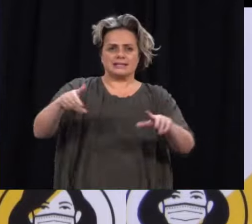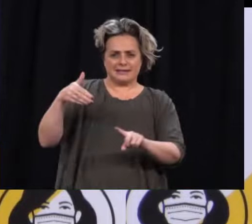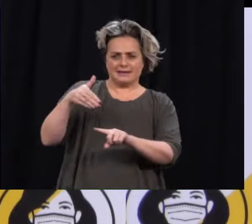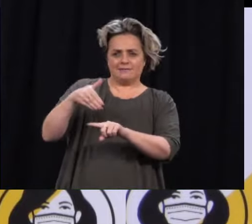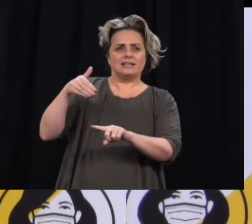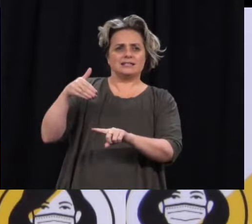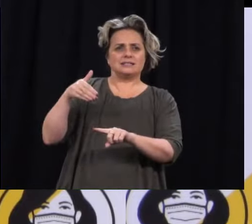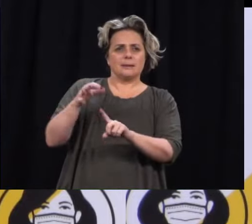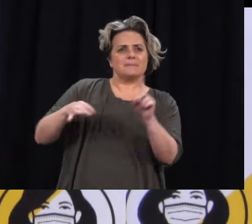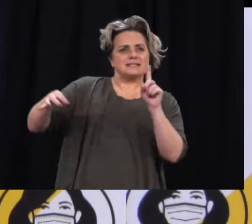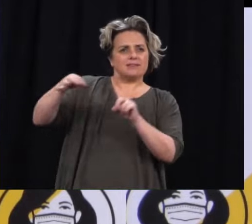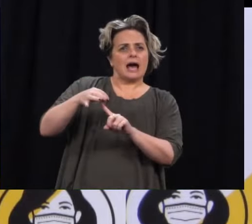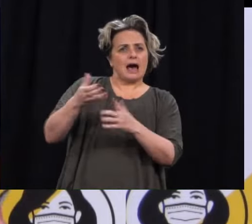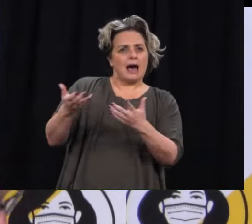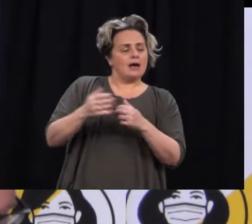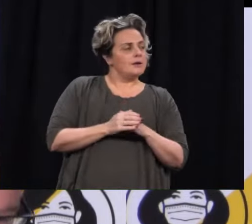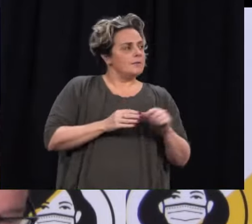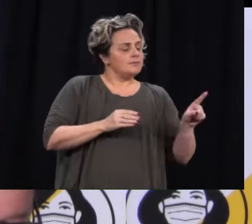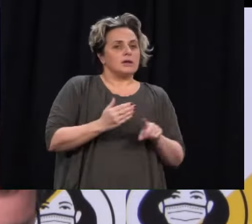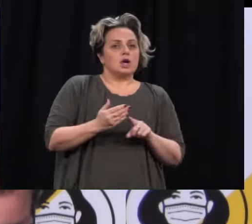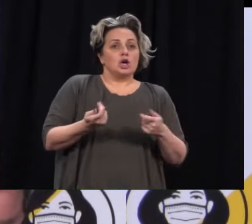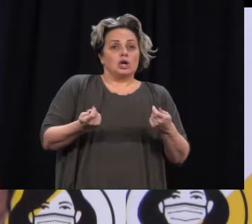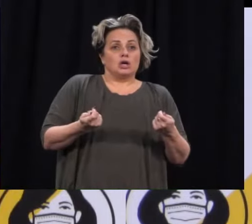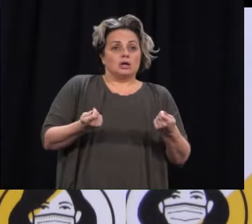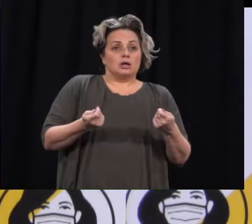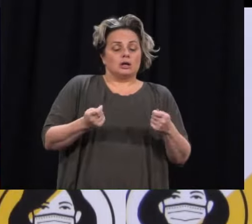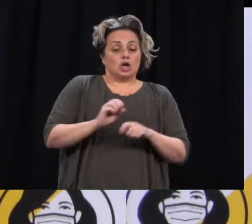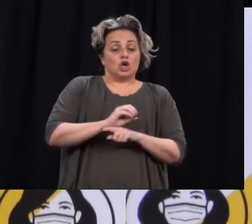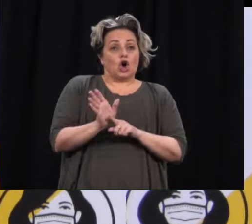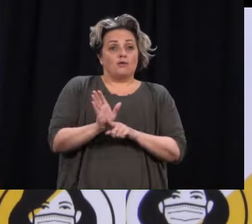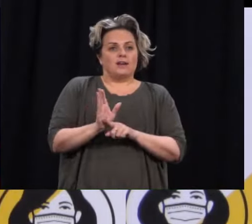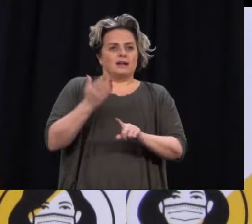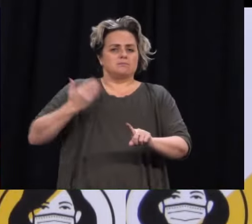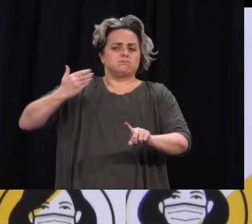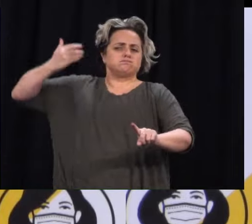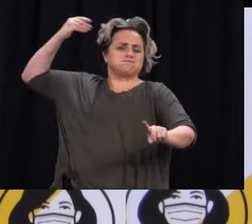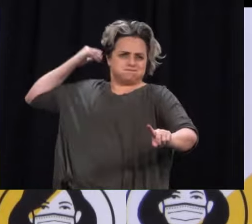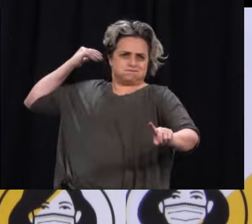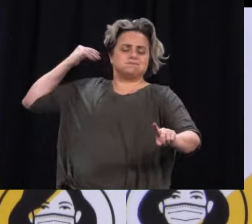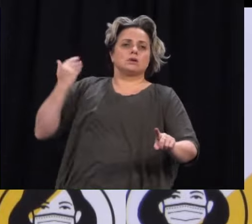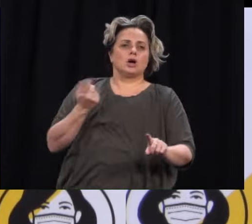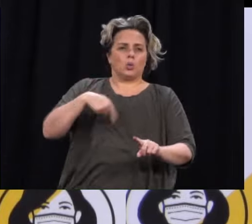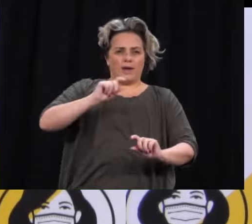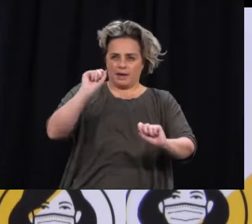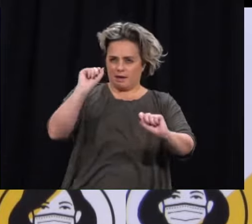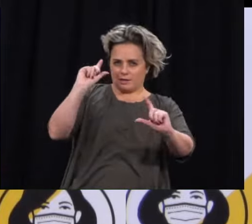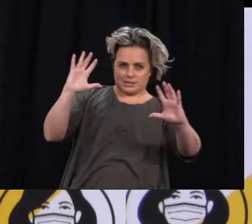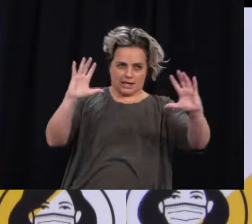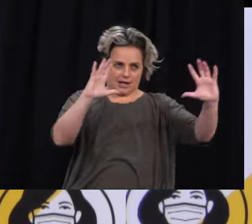lift them specifically because this outbreak seems to be affecting the Pacific community snp